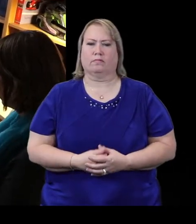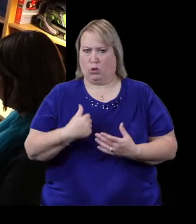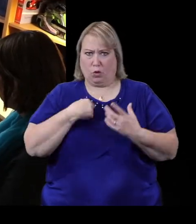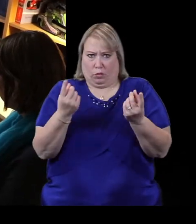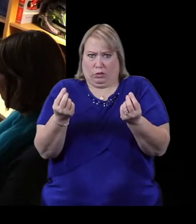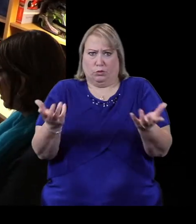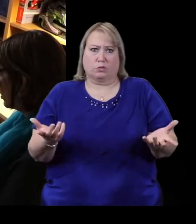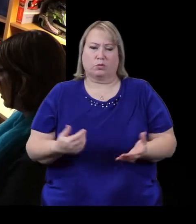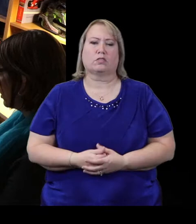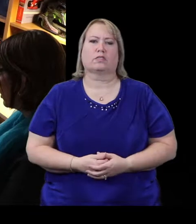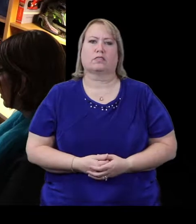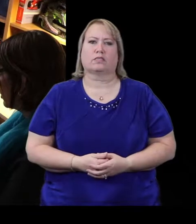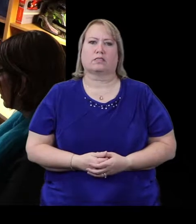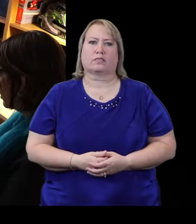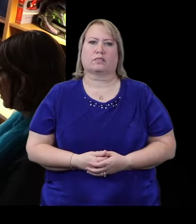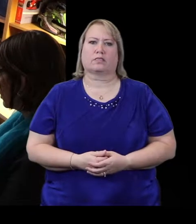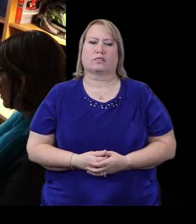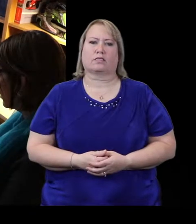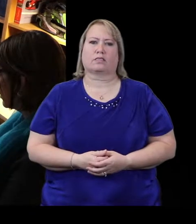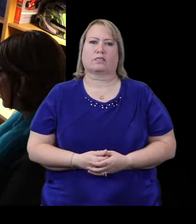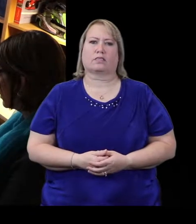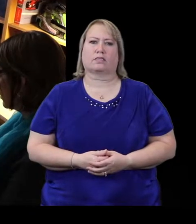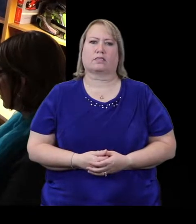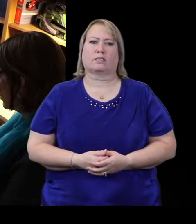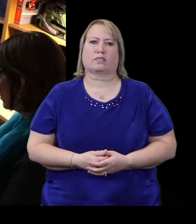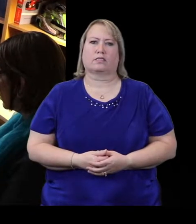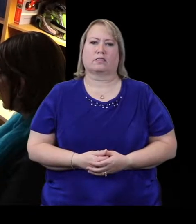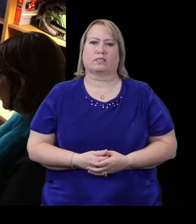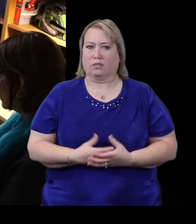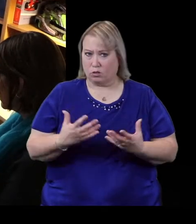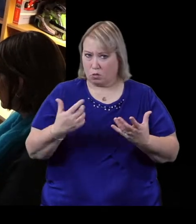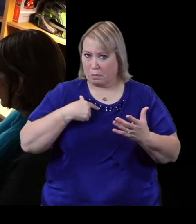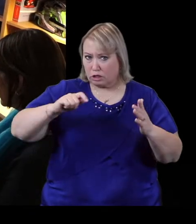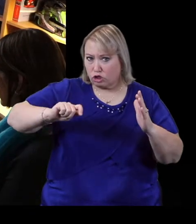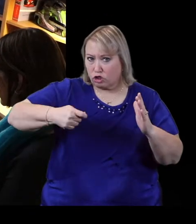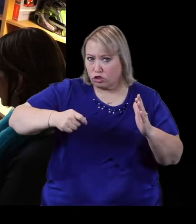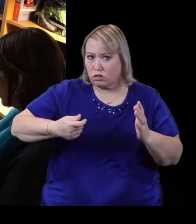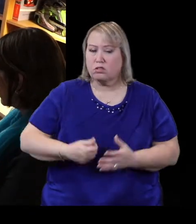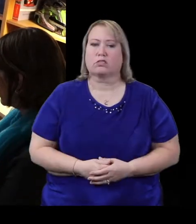[ Background sounds ] Am I going to turn? I need to turn.